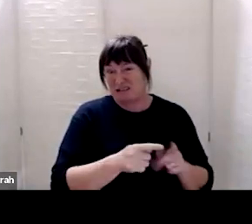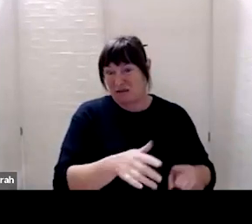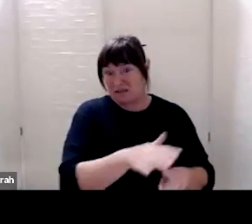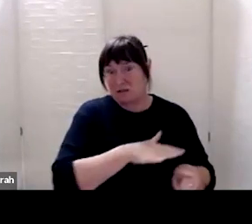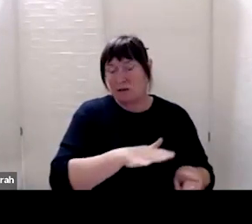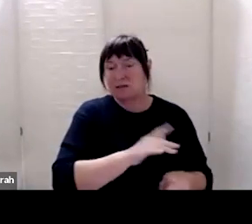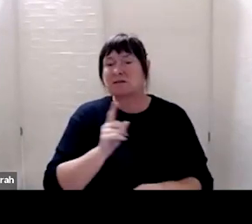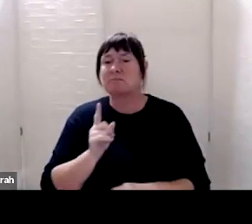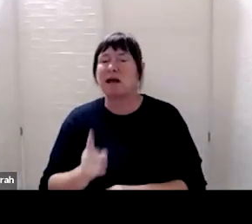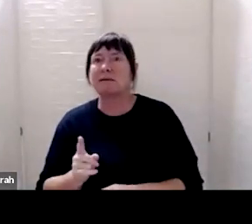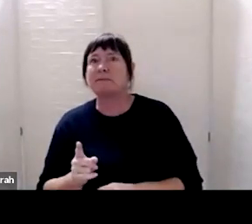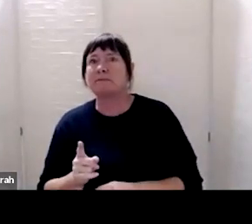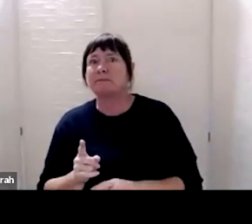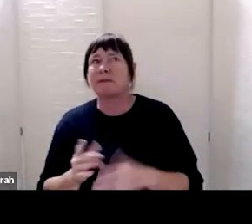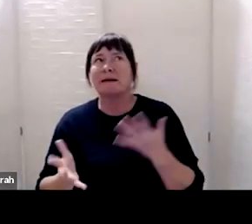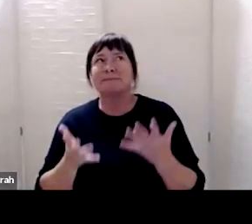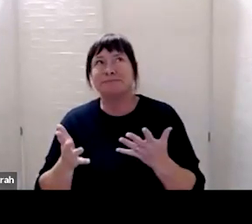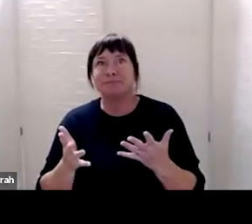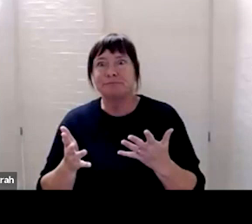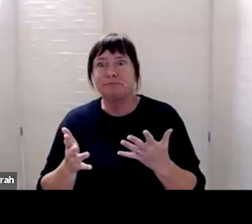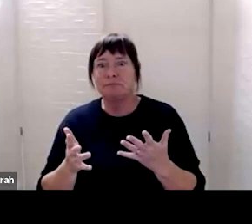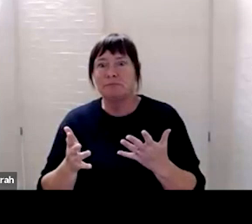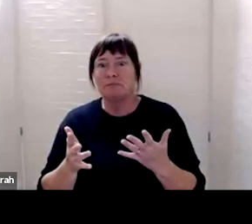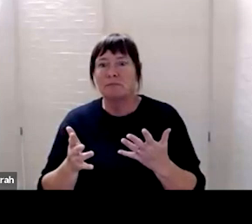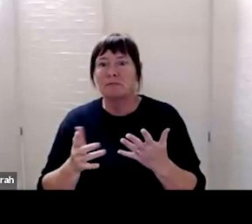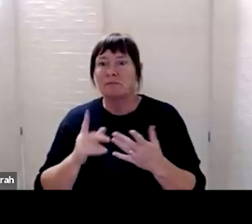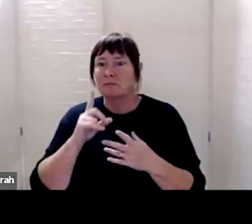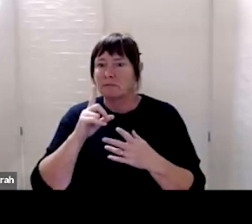want of a better way of putting it, should we need to compromise our life, you know,